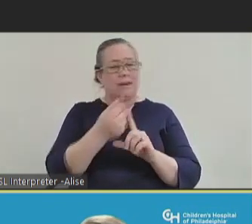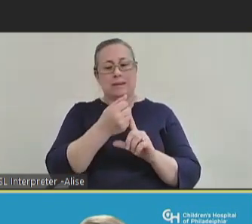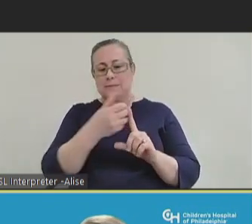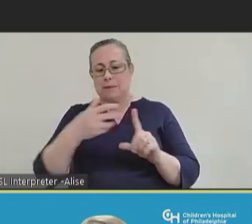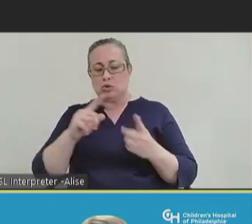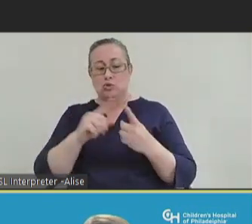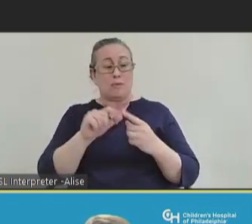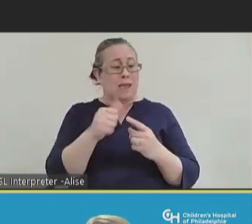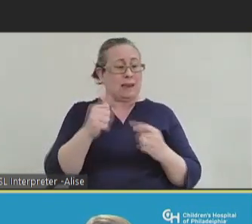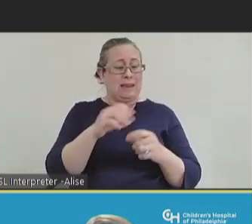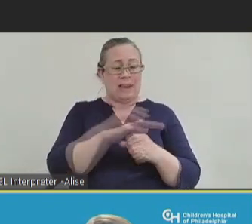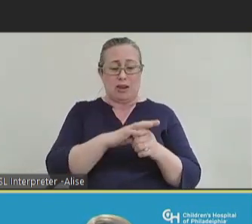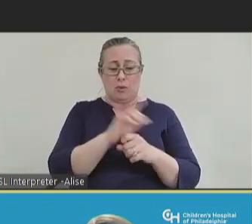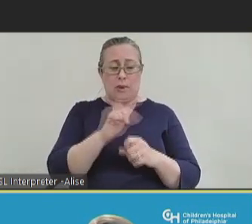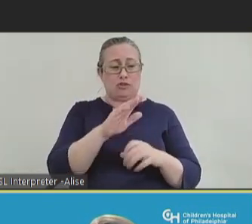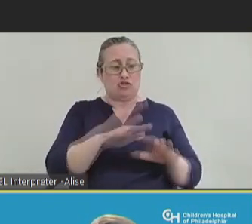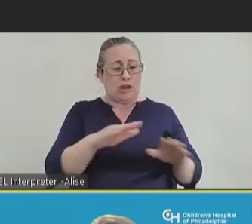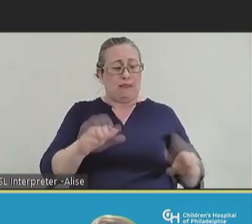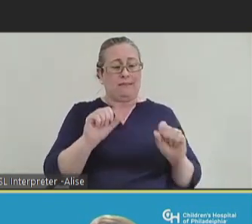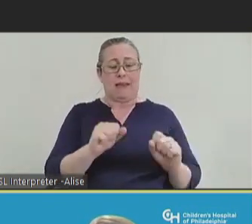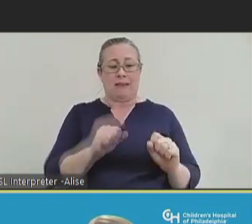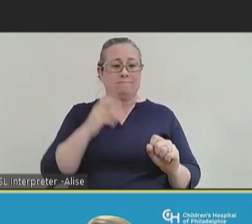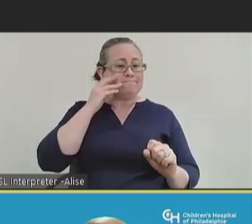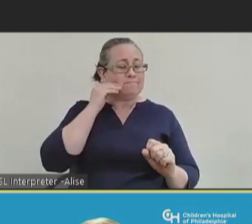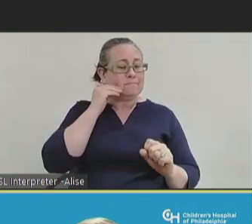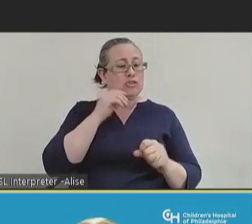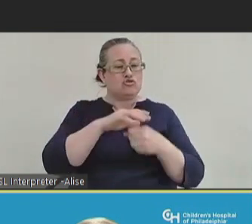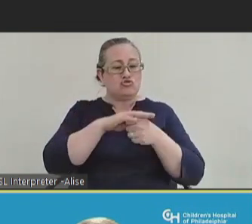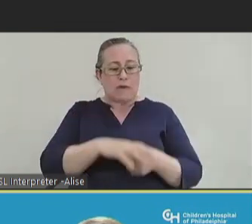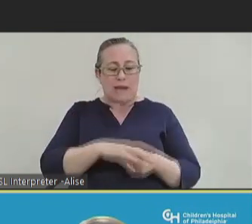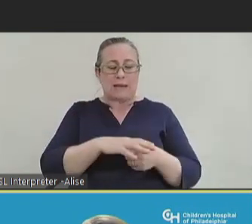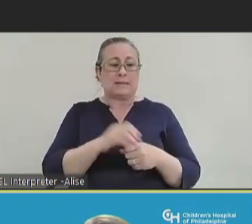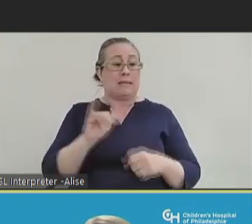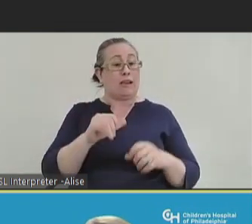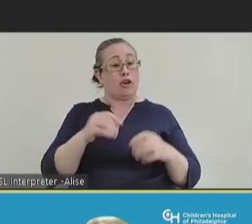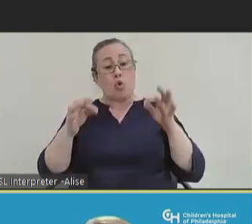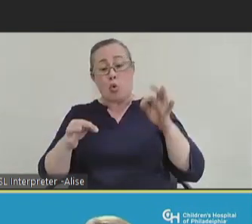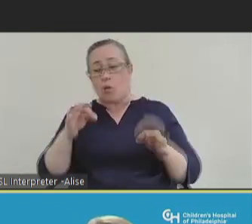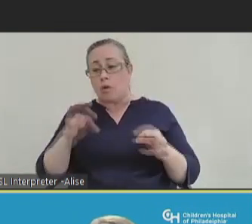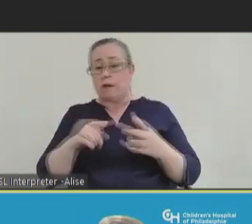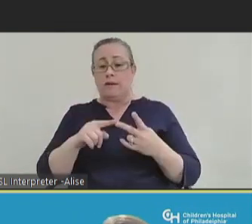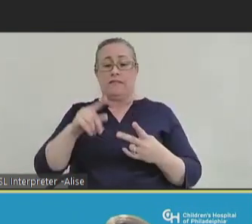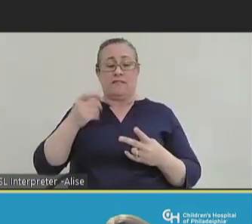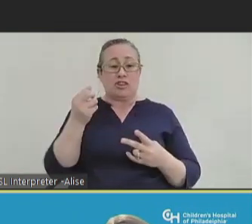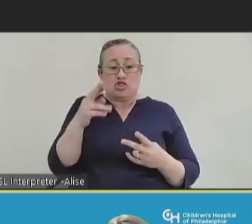where a child can encounter stress and trauma, such as in court systems, foster care agencies,